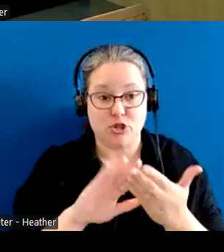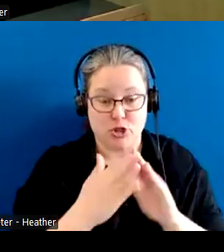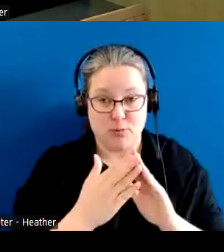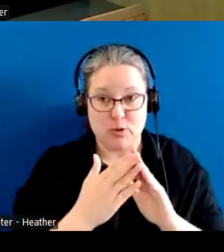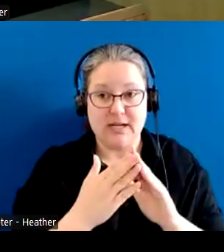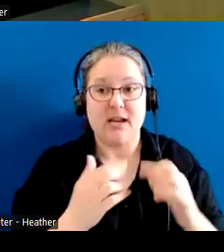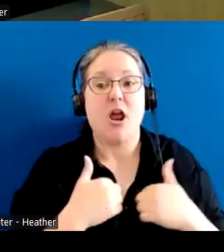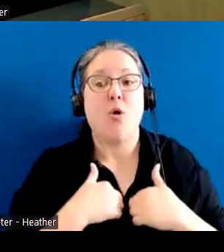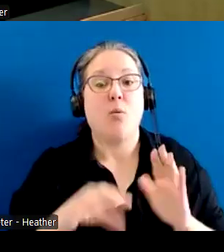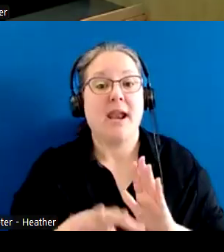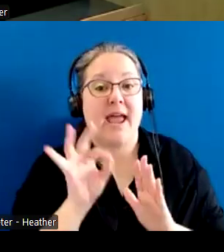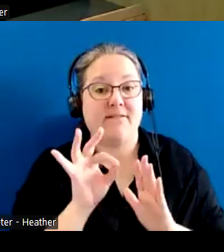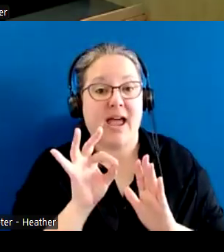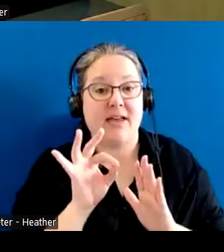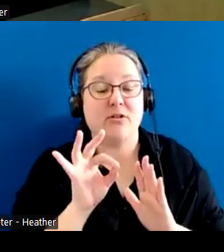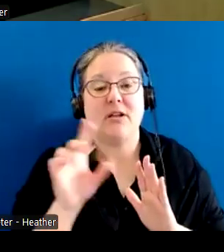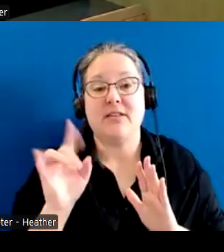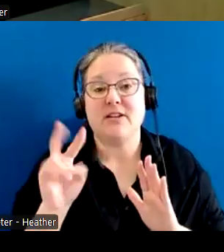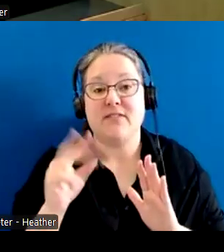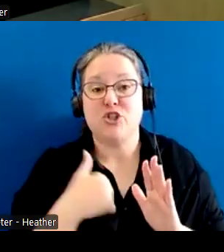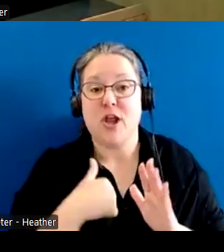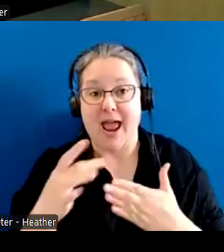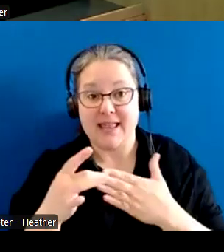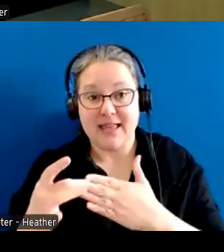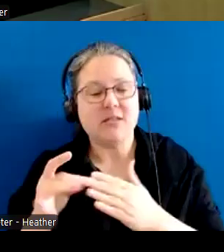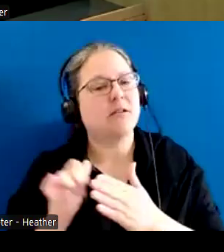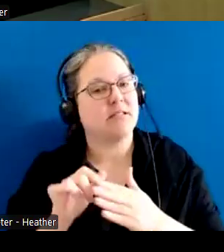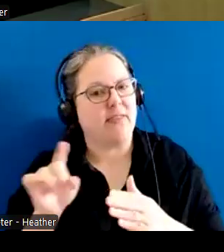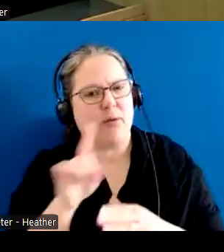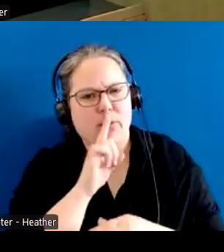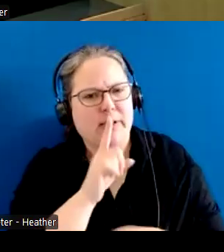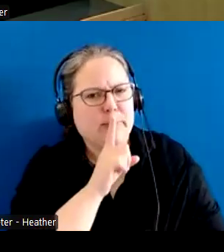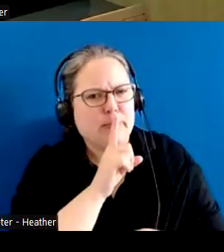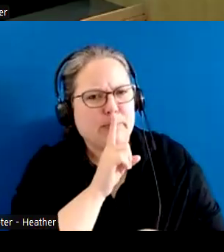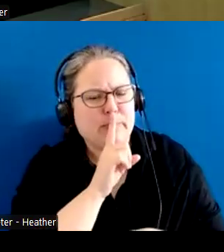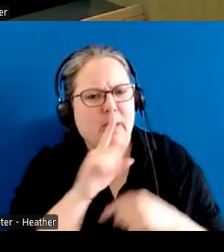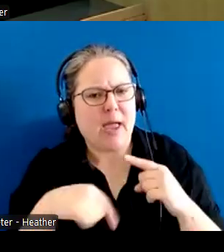about um particularly the division I was leading is that they were very close-mouthed about what